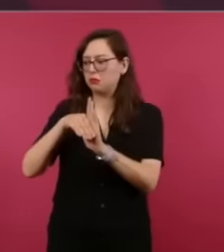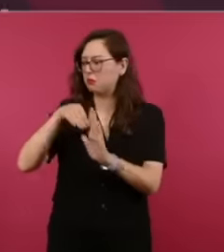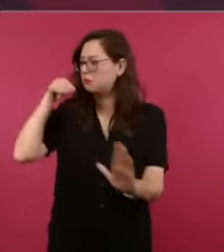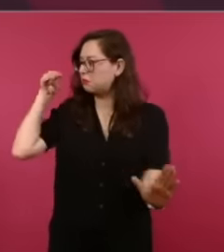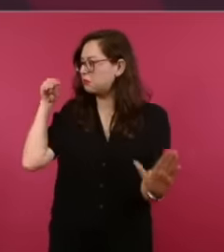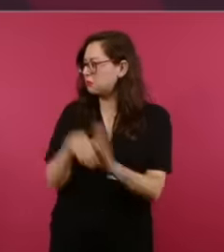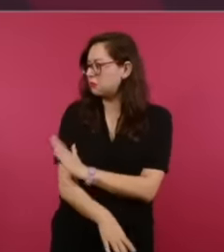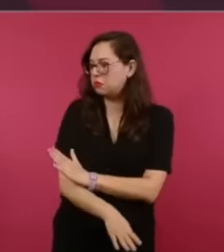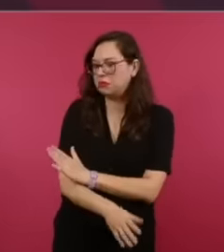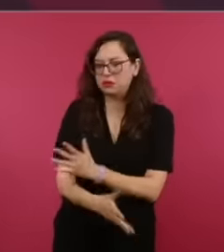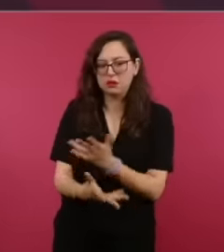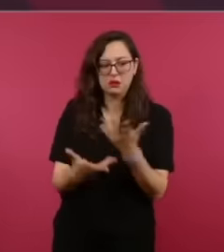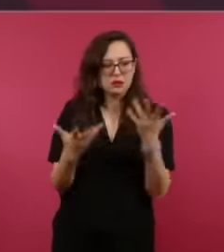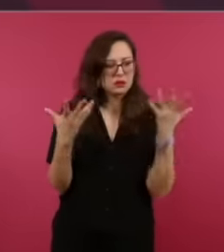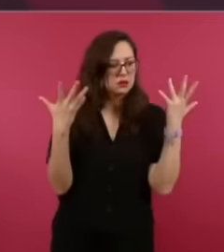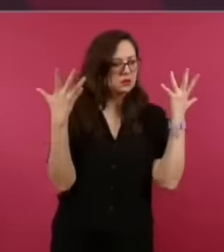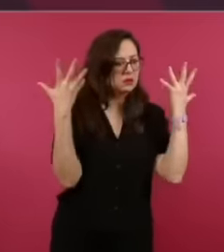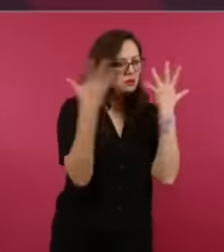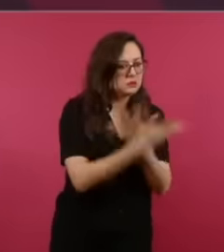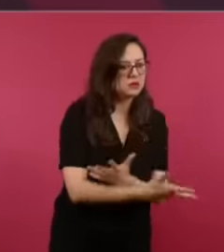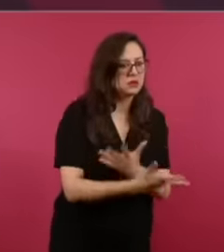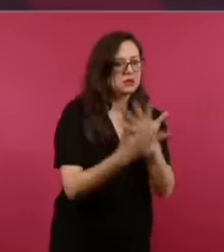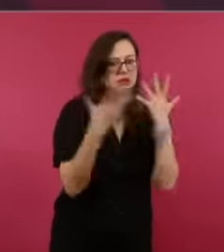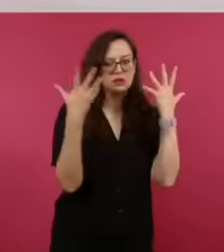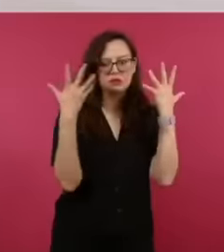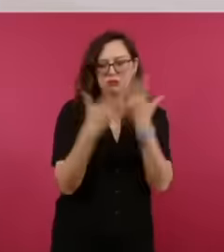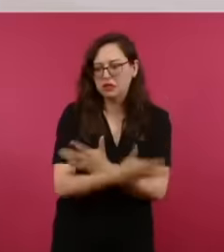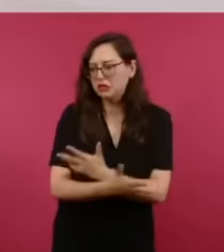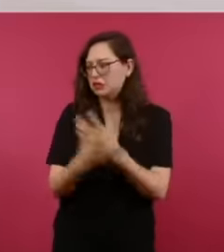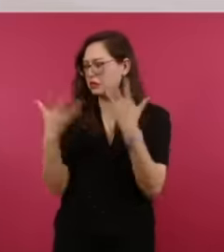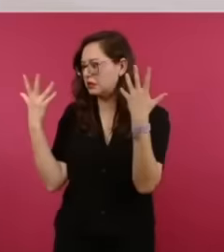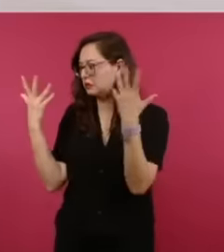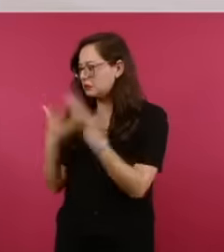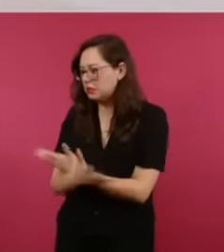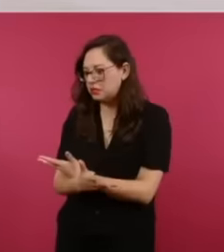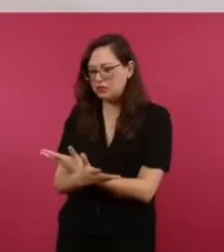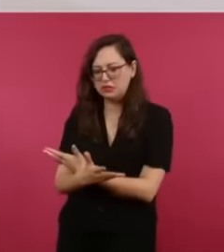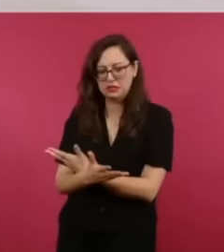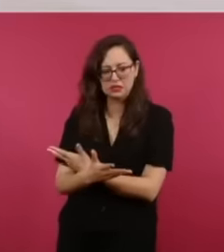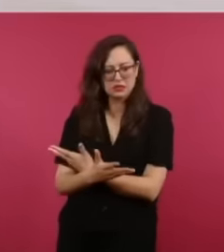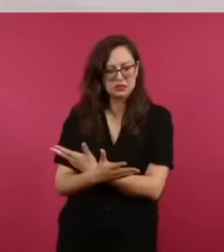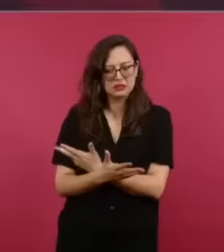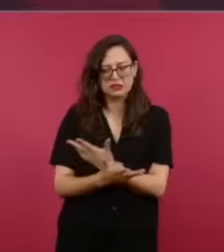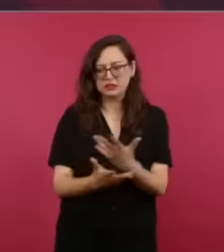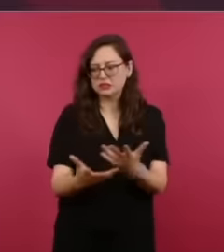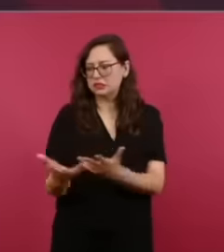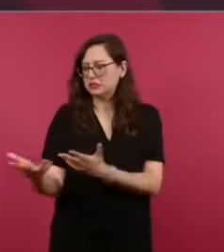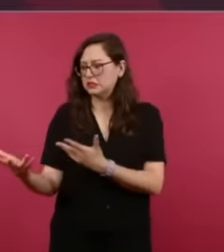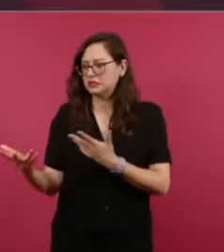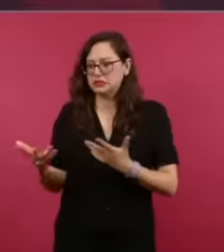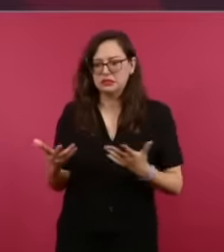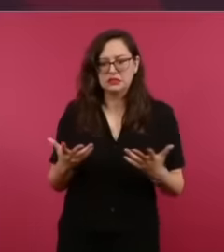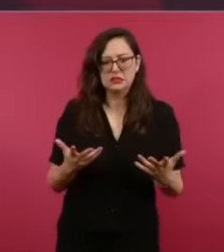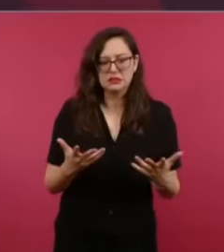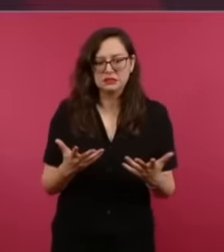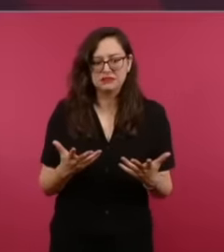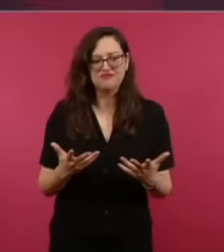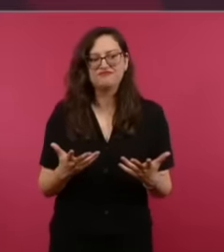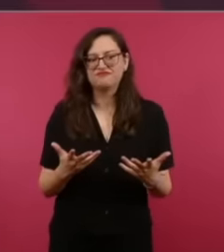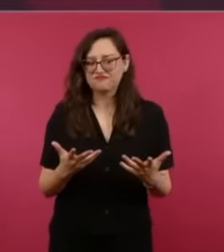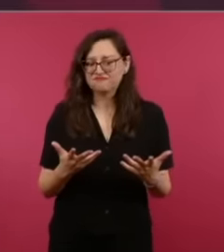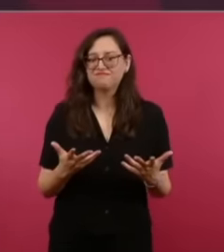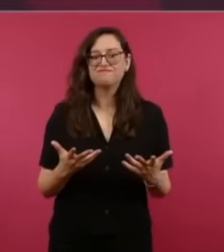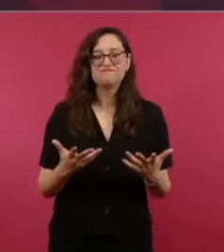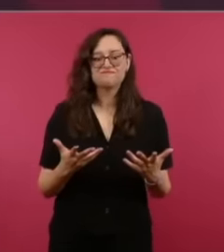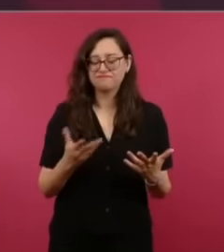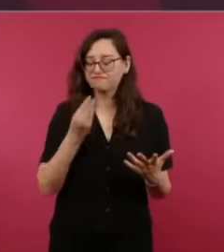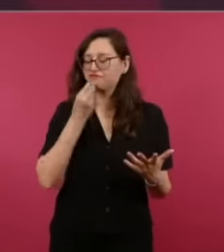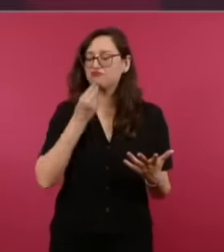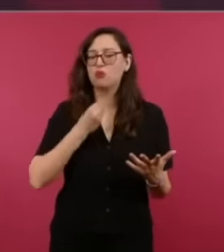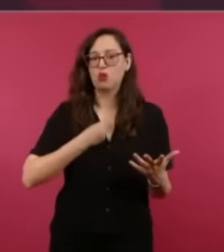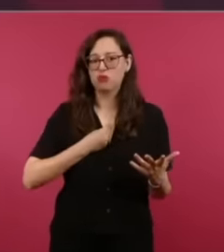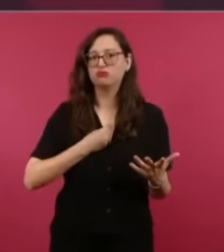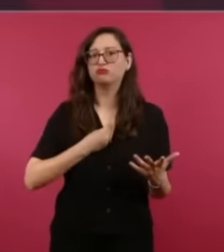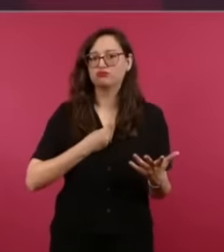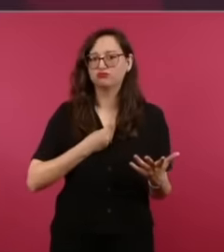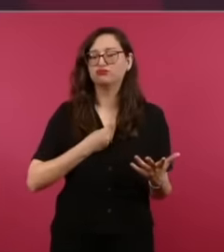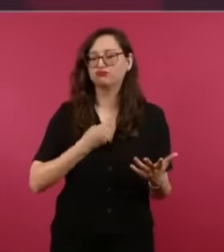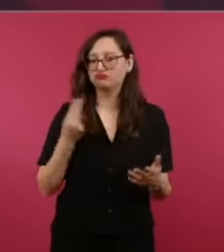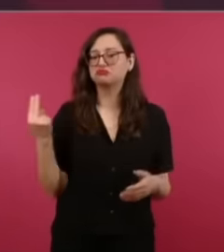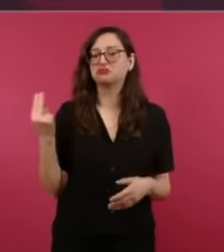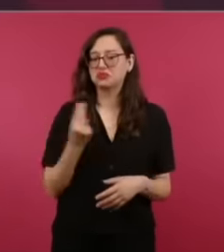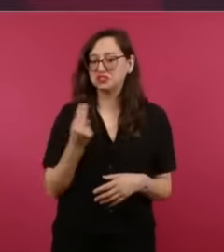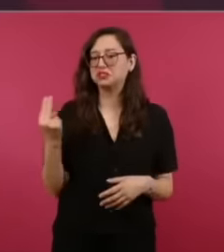on the armed forces, which I was also lucky not to have. They were ruined,